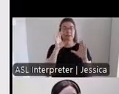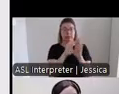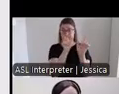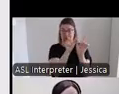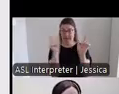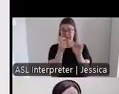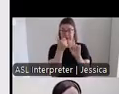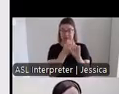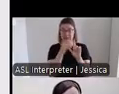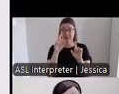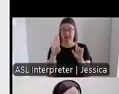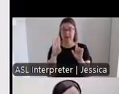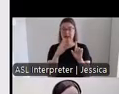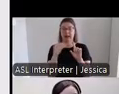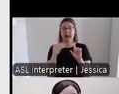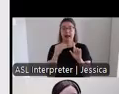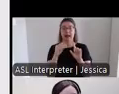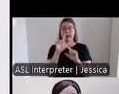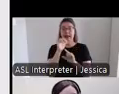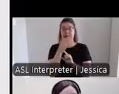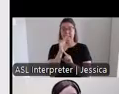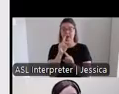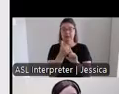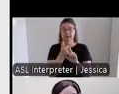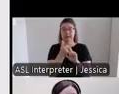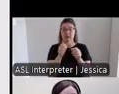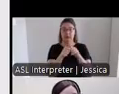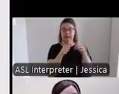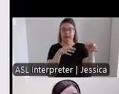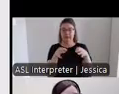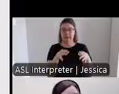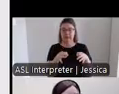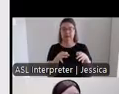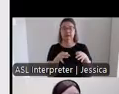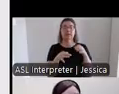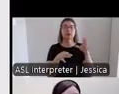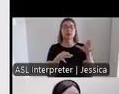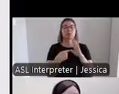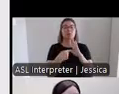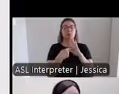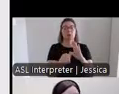and an icon legend with definitions. Our session will take you through the background